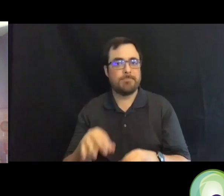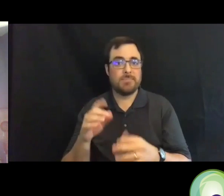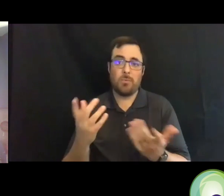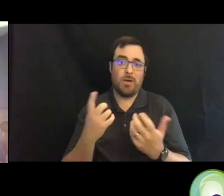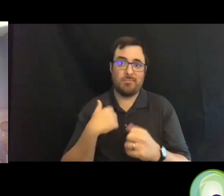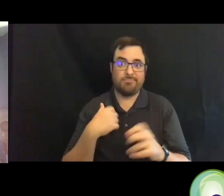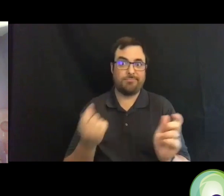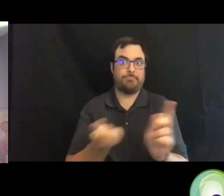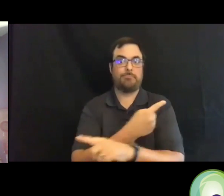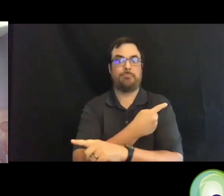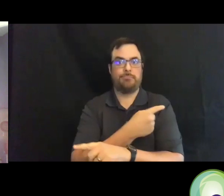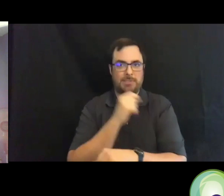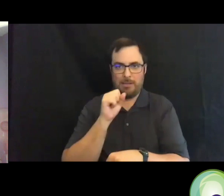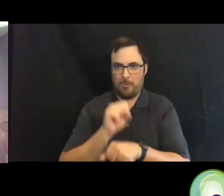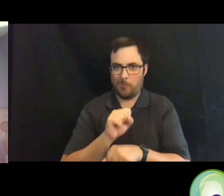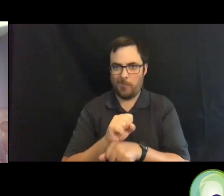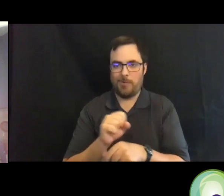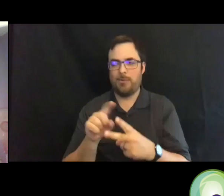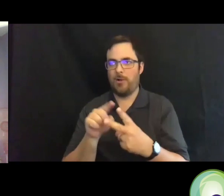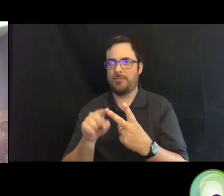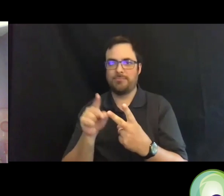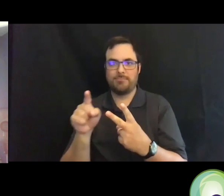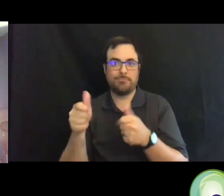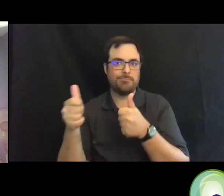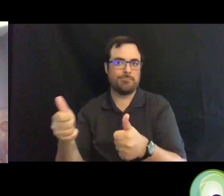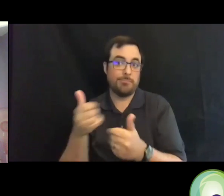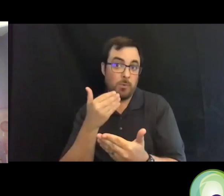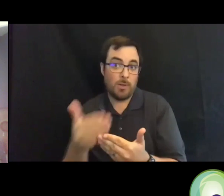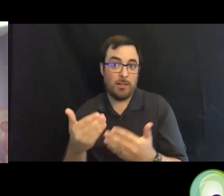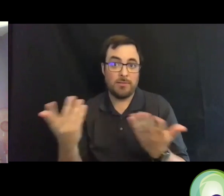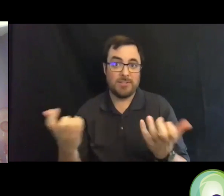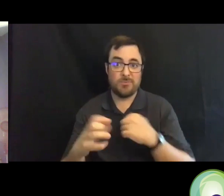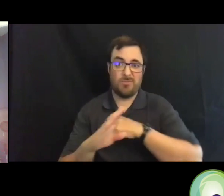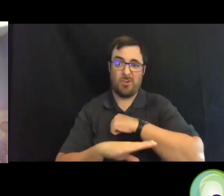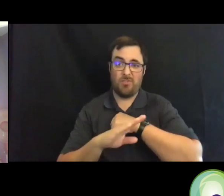what to avoid as we go into this next school year.